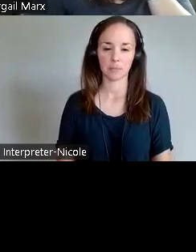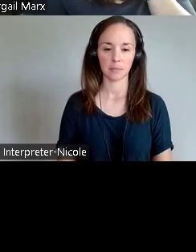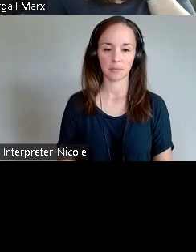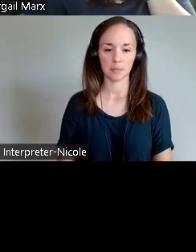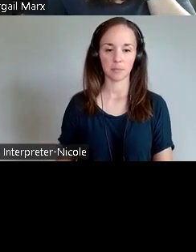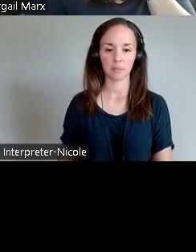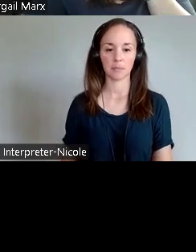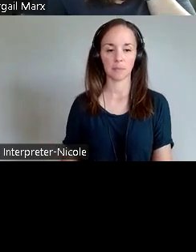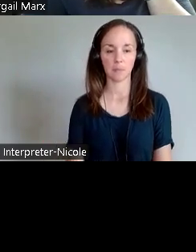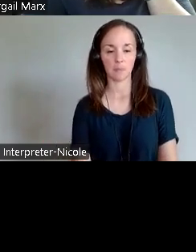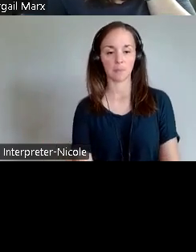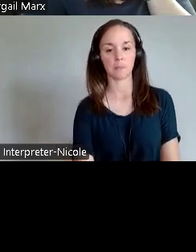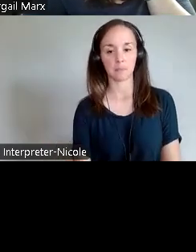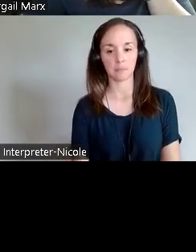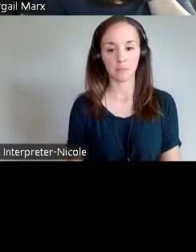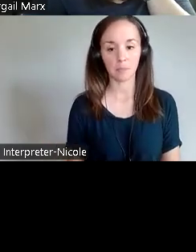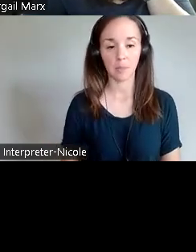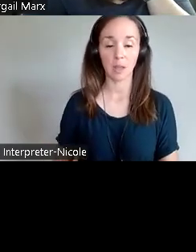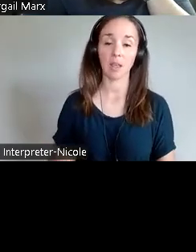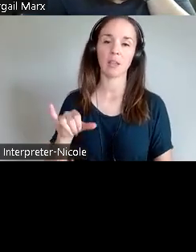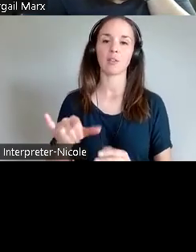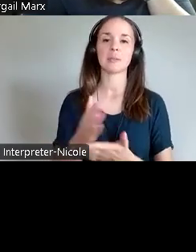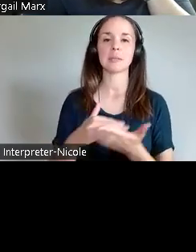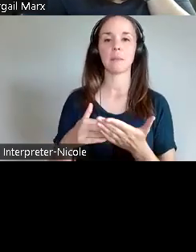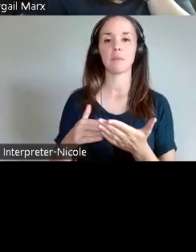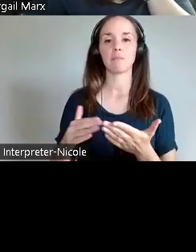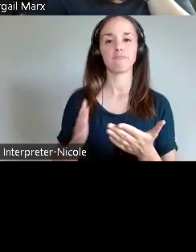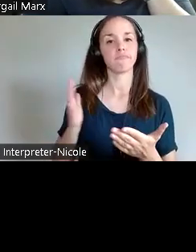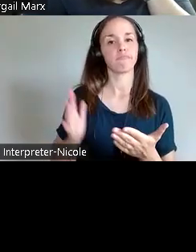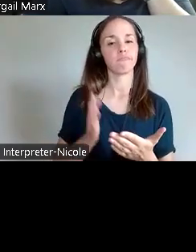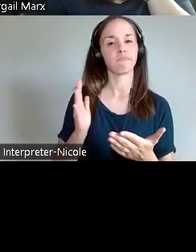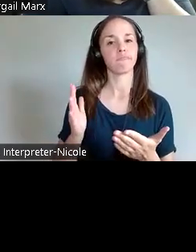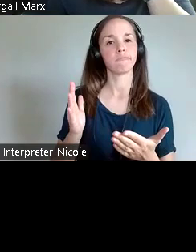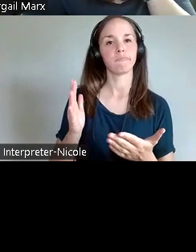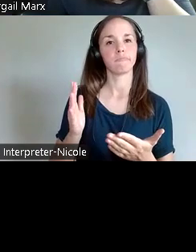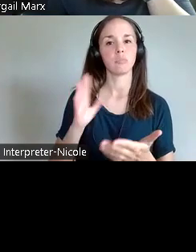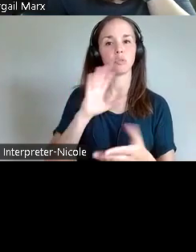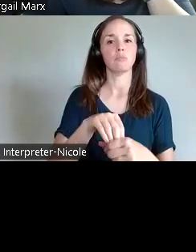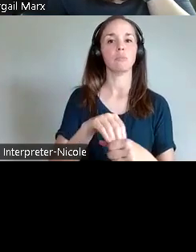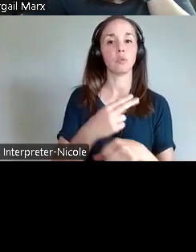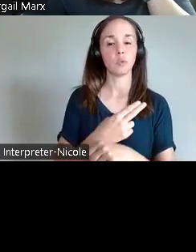So those are some of the features when we're thinking about vocabularies, and working with